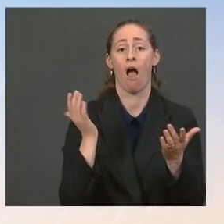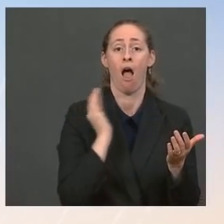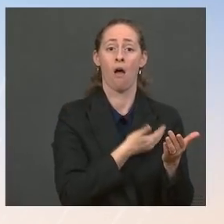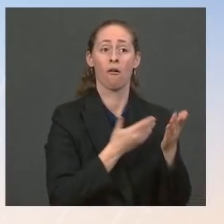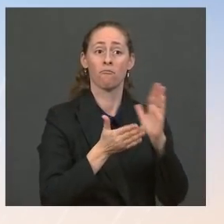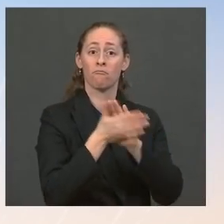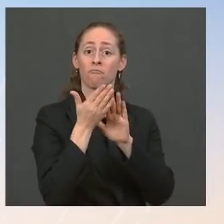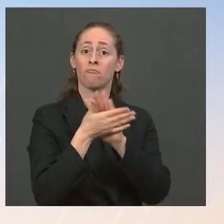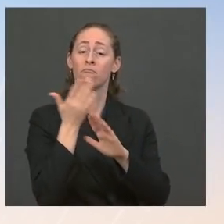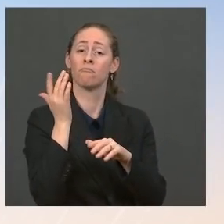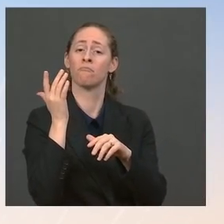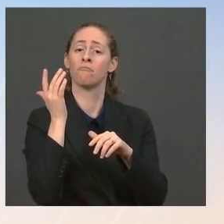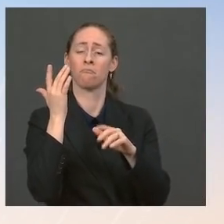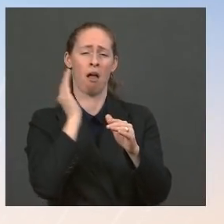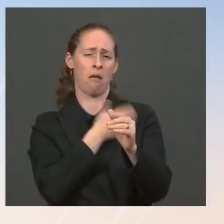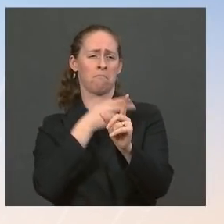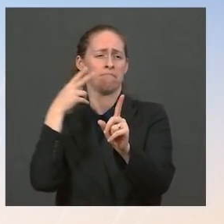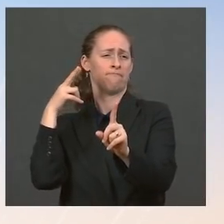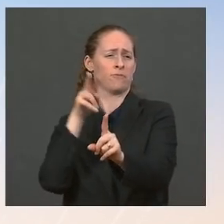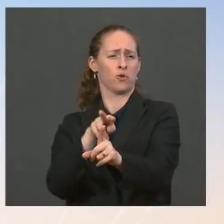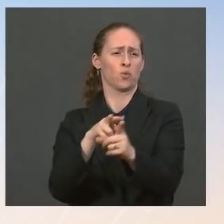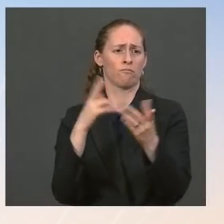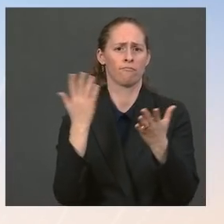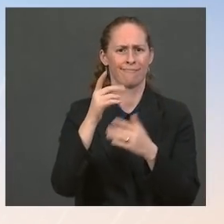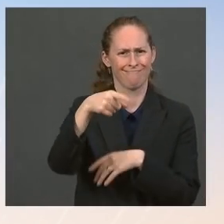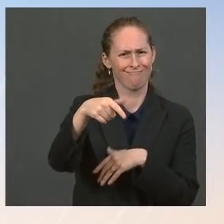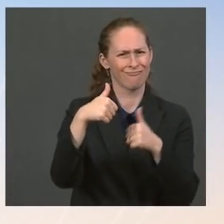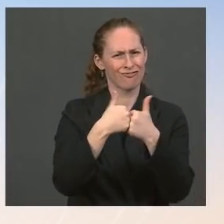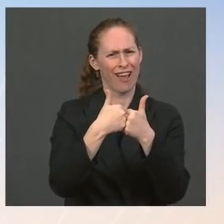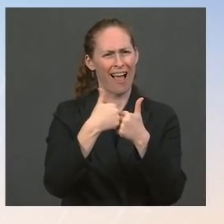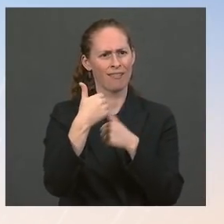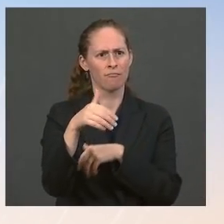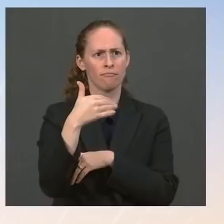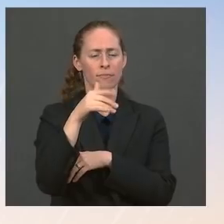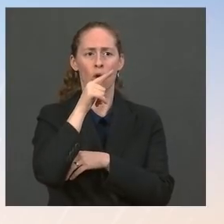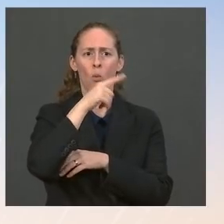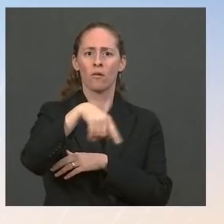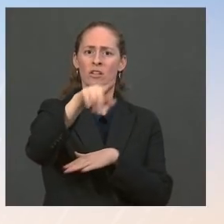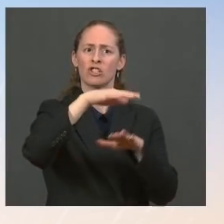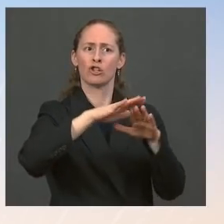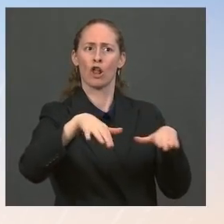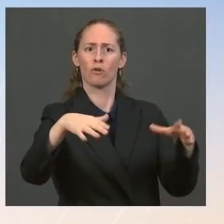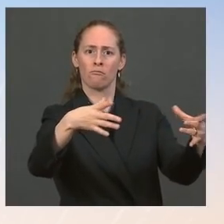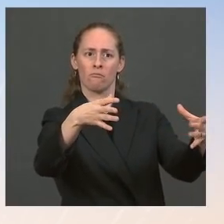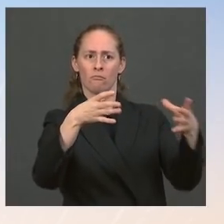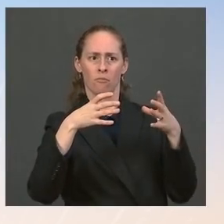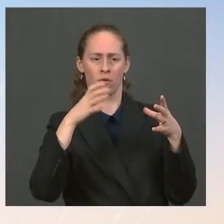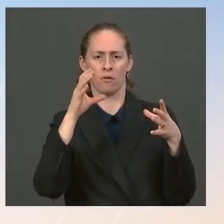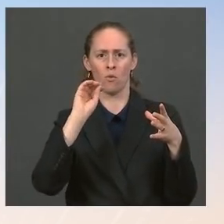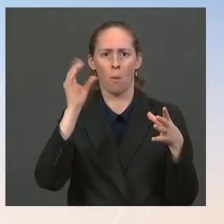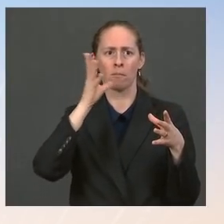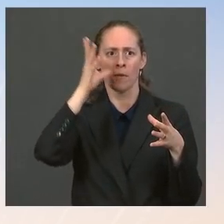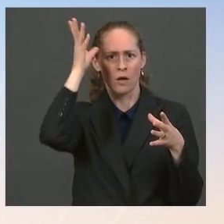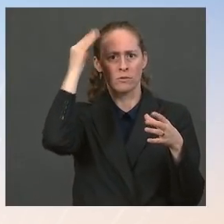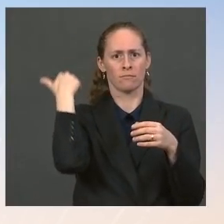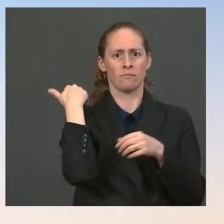we addressed the challenge of unaccompanied children in March. And I said then that we had a plan,